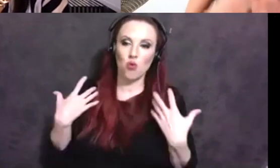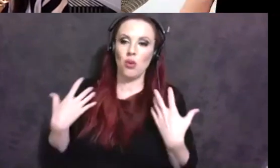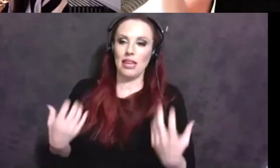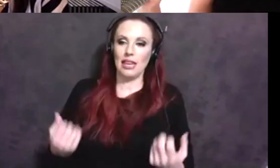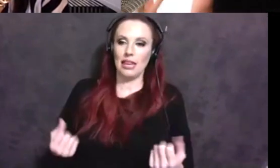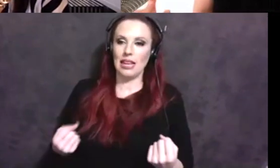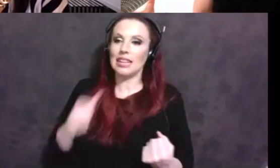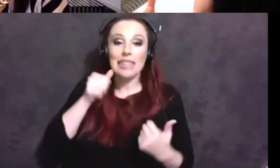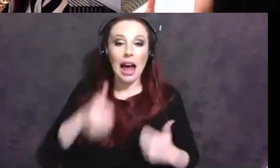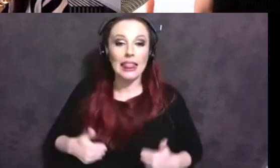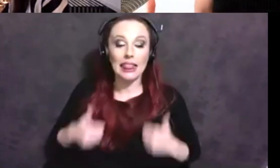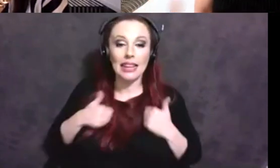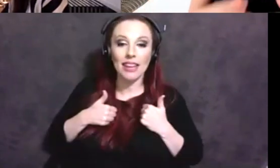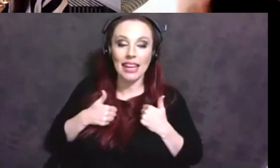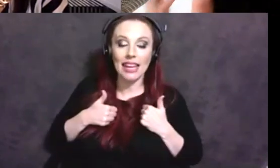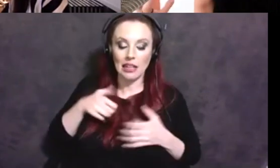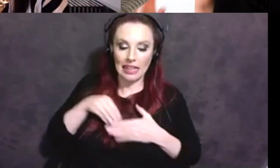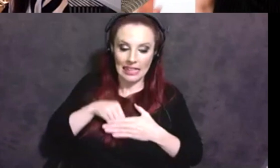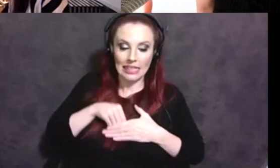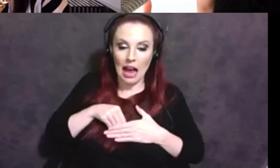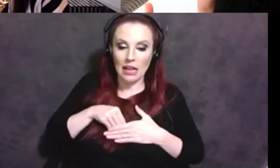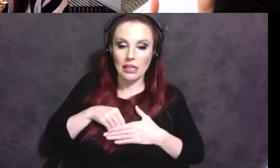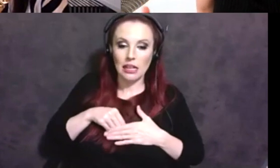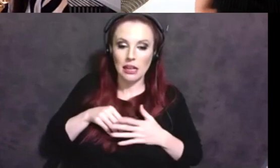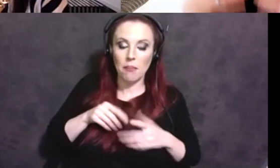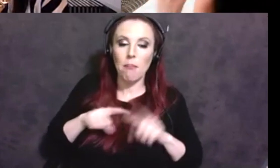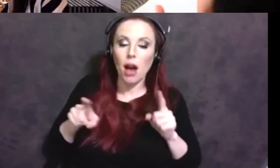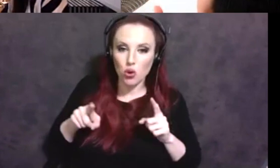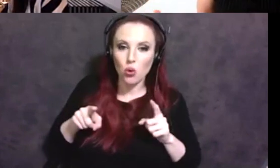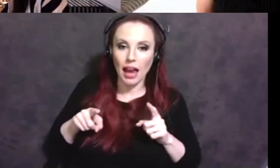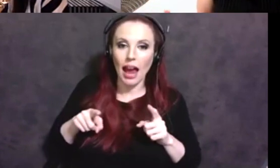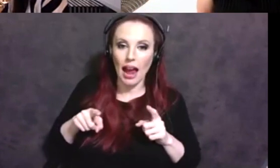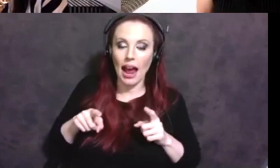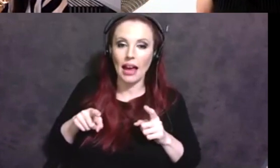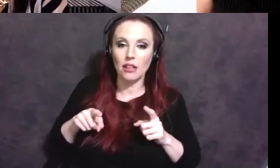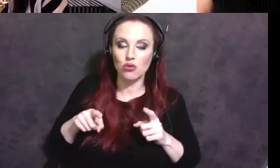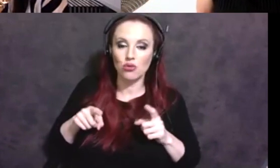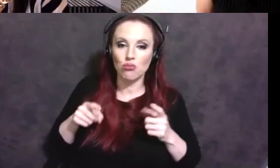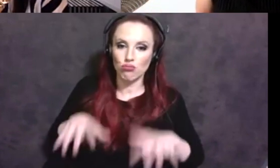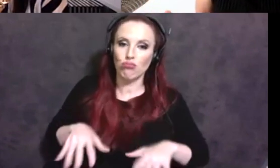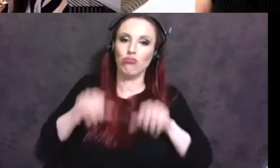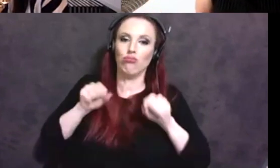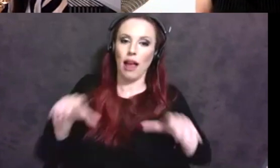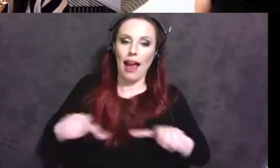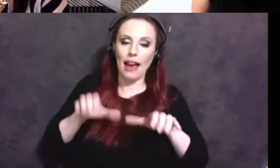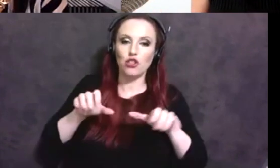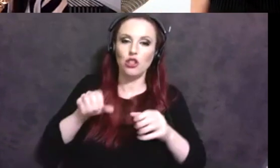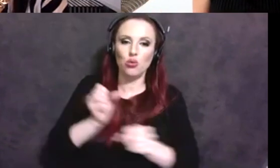it and then let your body go through a process where you are healing so it is not living